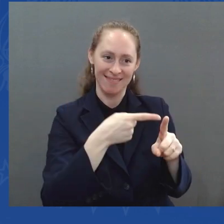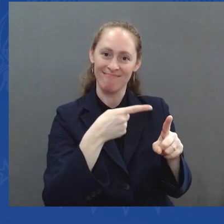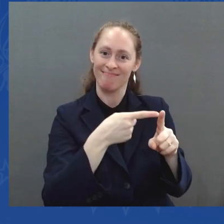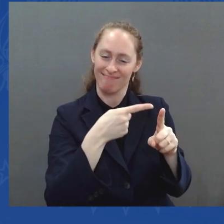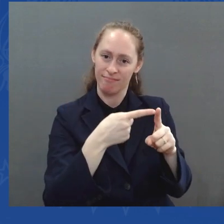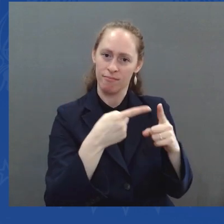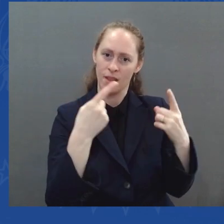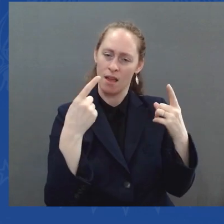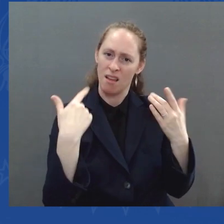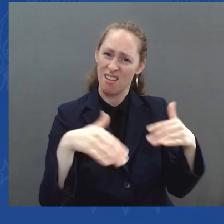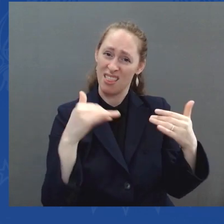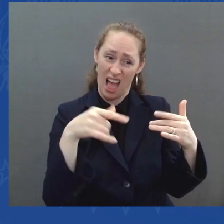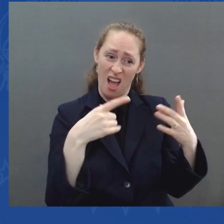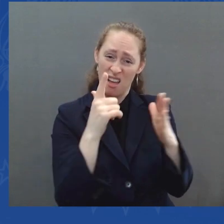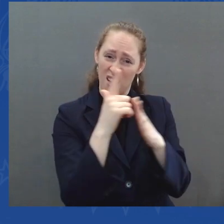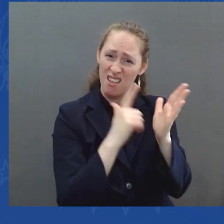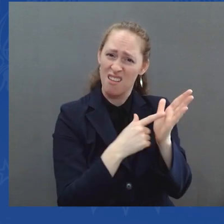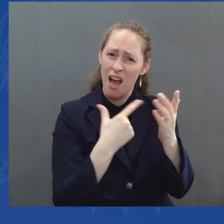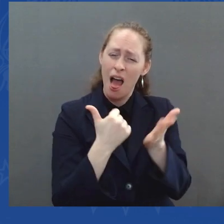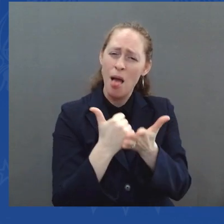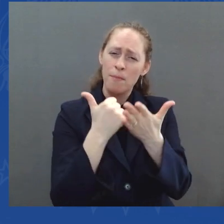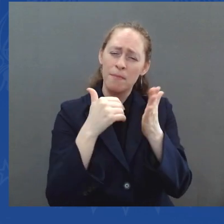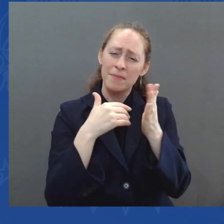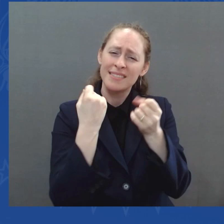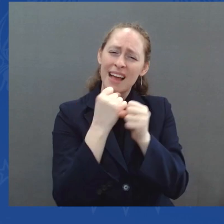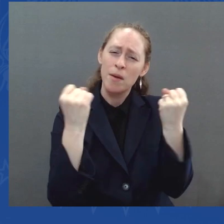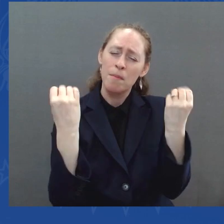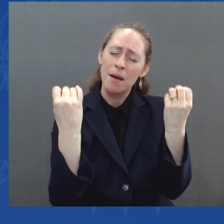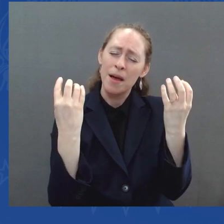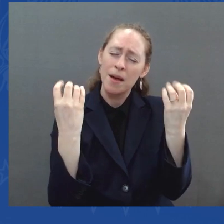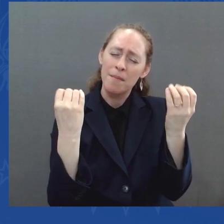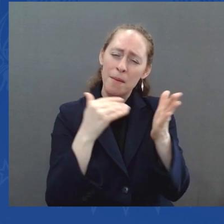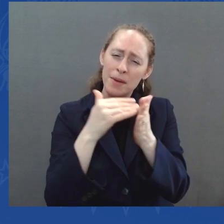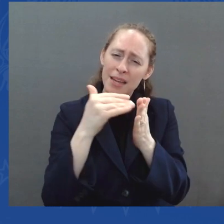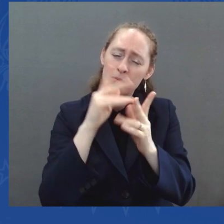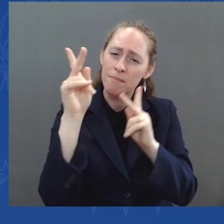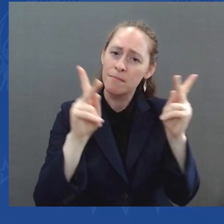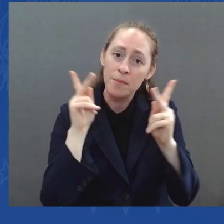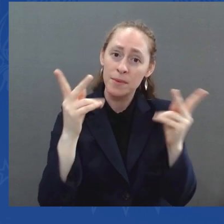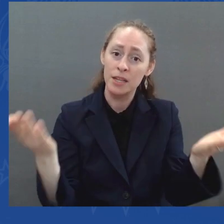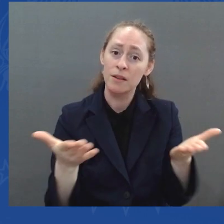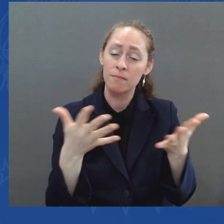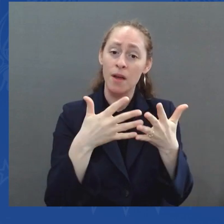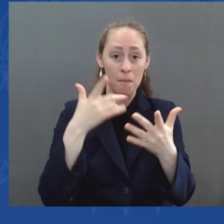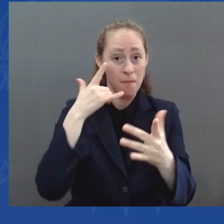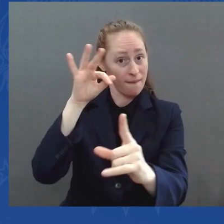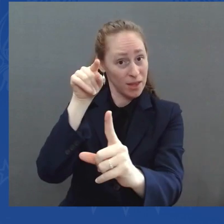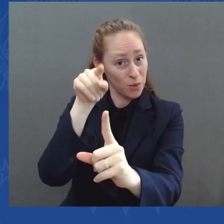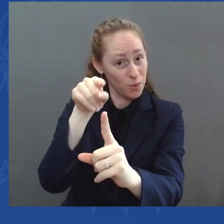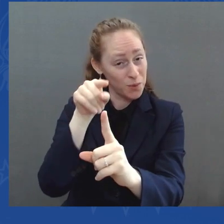and I helped a little bit was because of you, a law that shows hope leads to change.